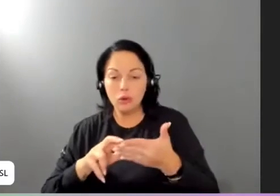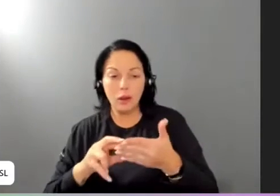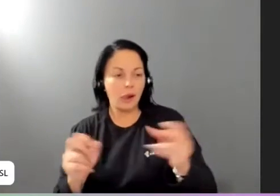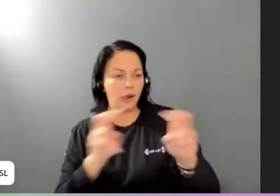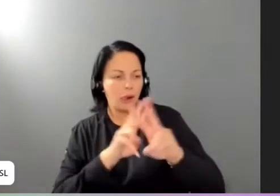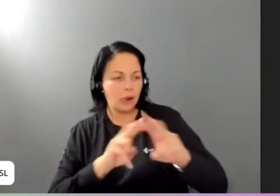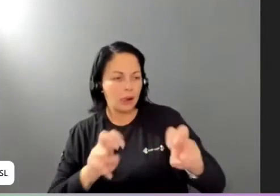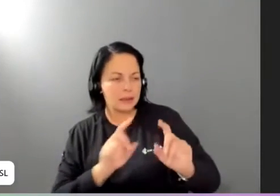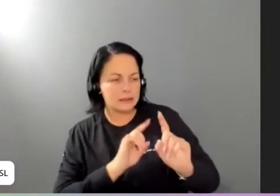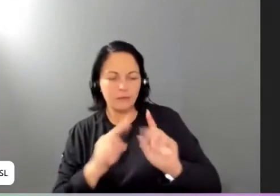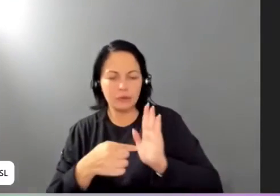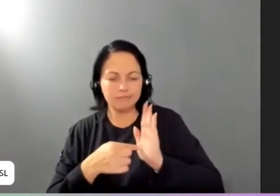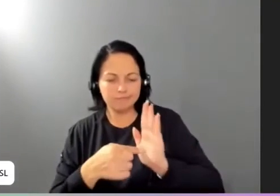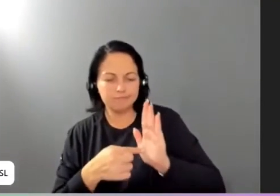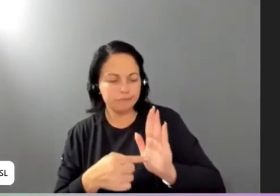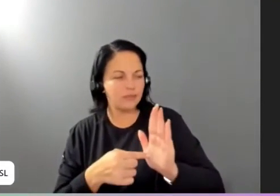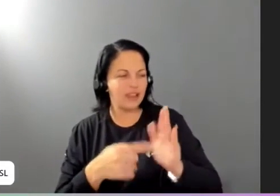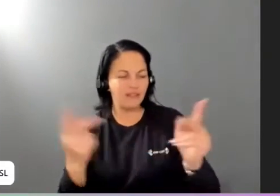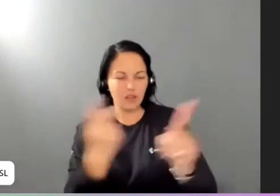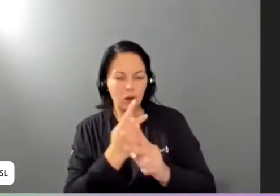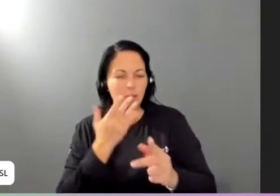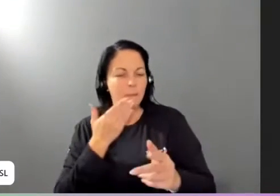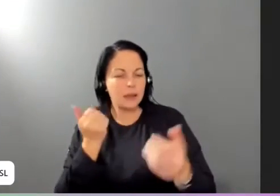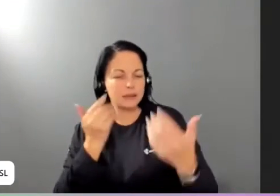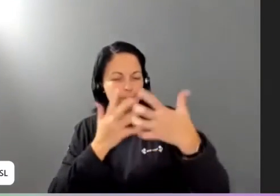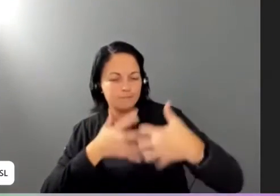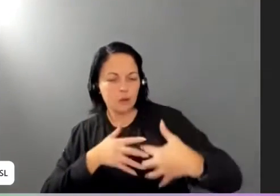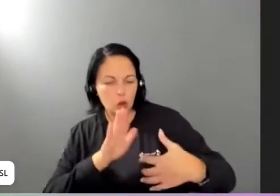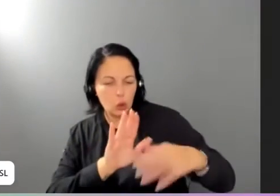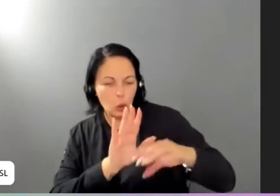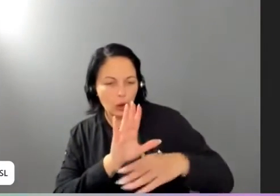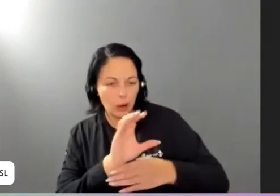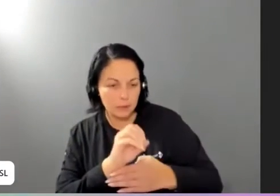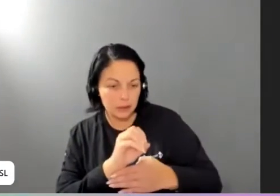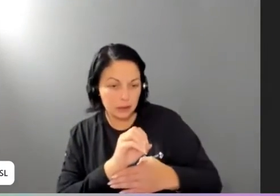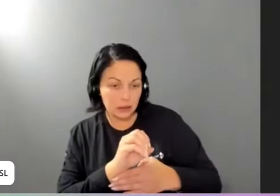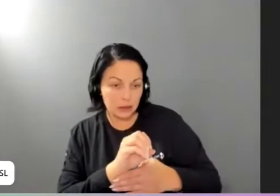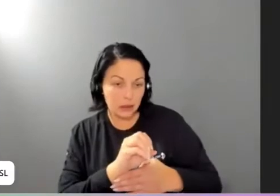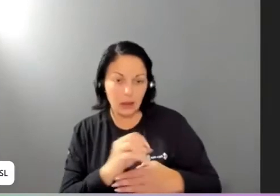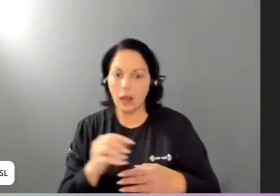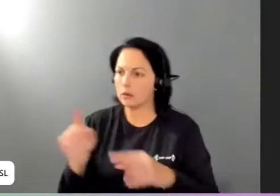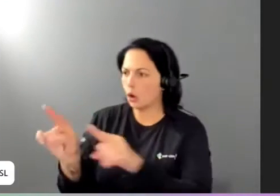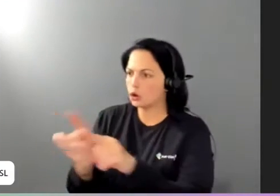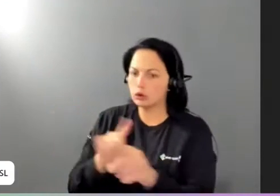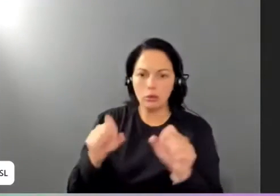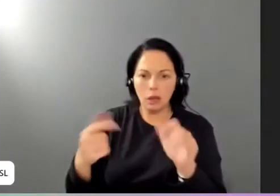to this interested in running later, who's maturity models to research and look at the different examples out there,